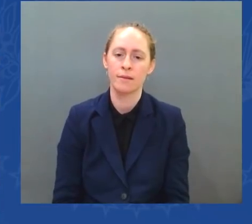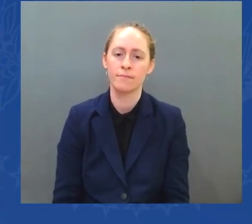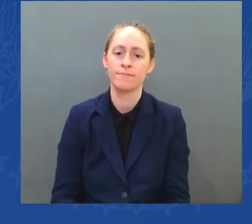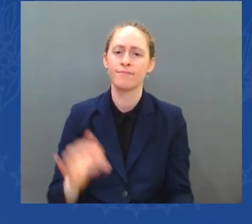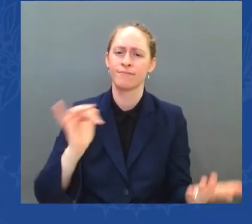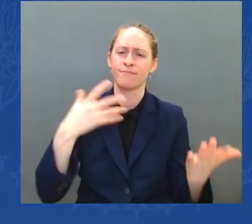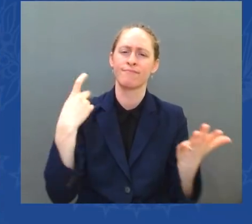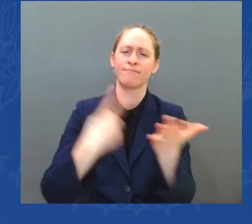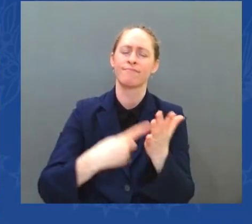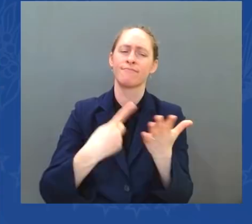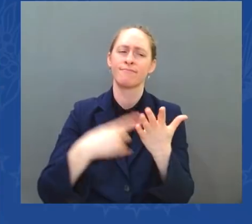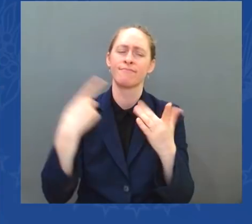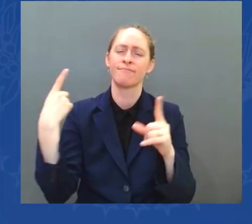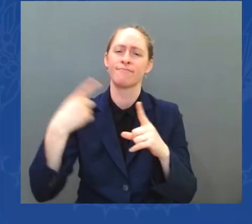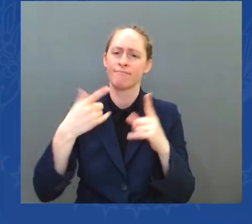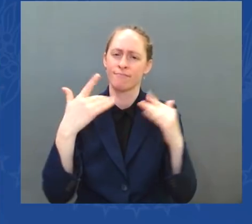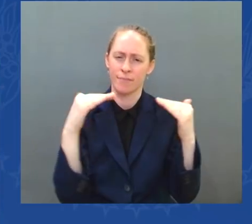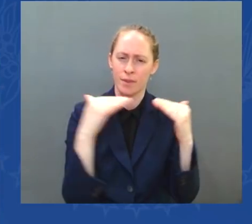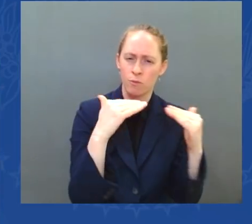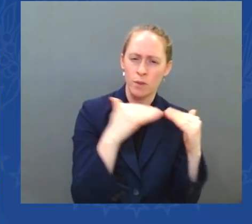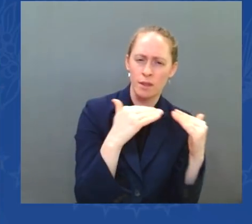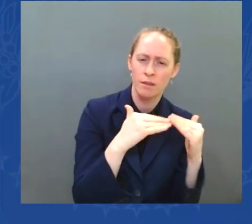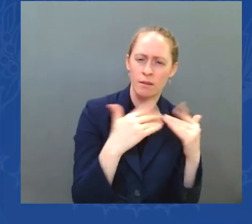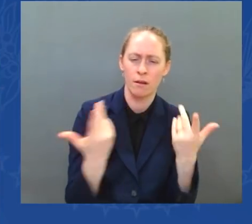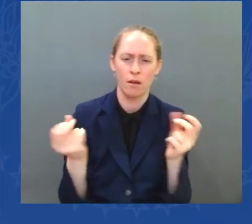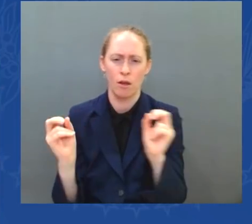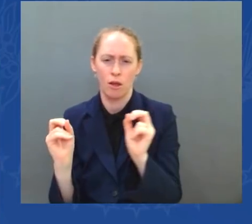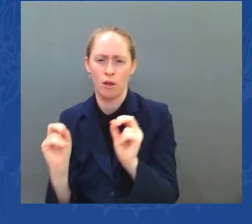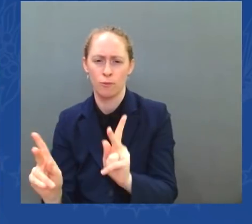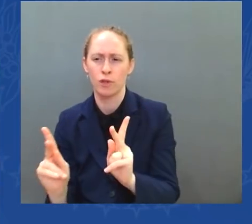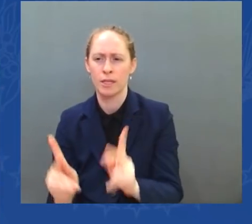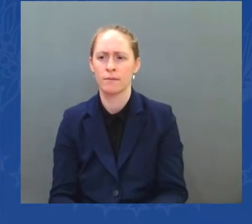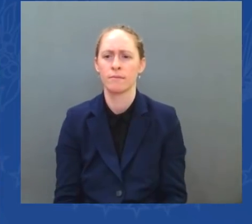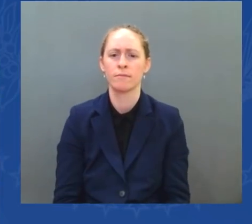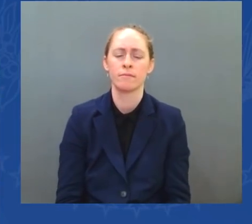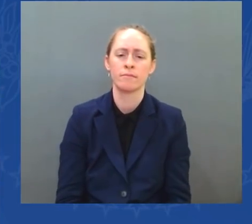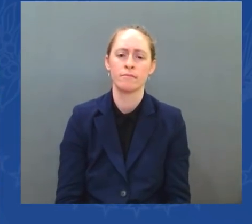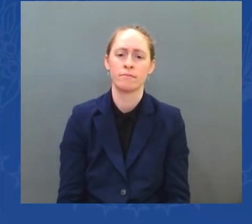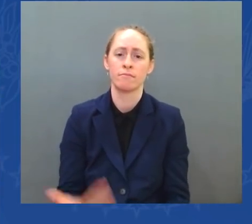they require police and criminal justice reform. Even though Congress isn't taking action,